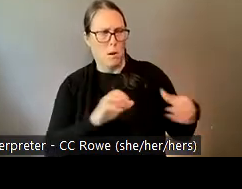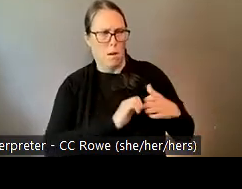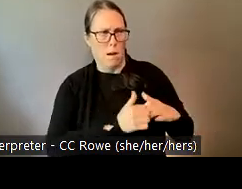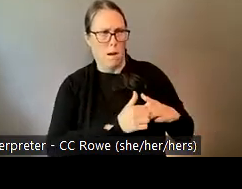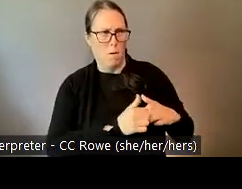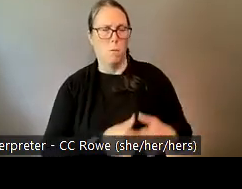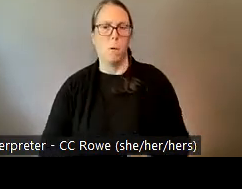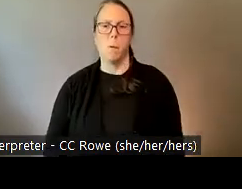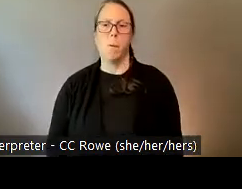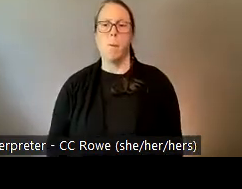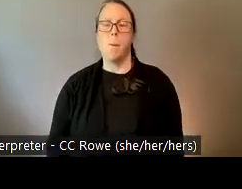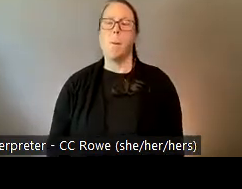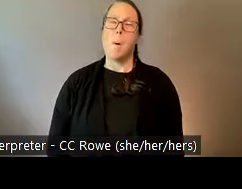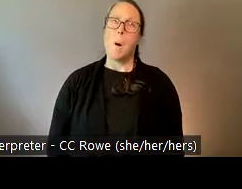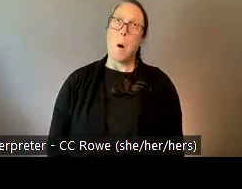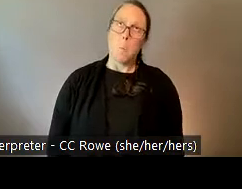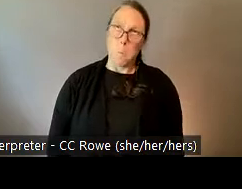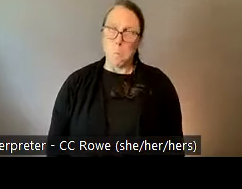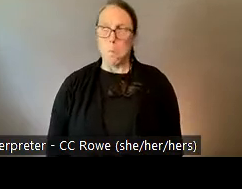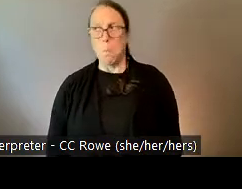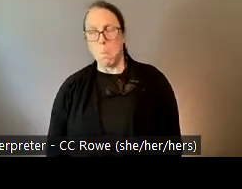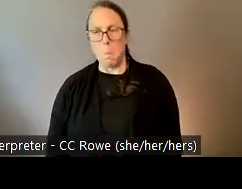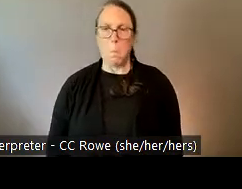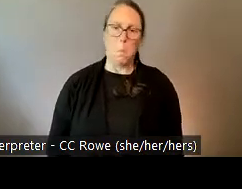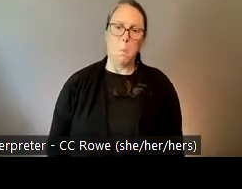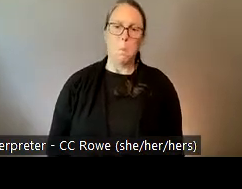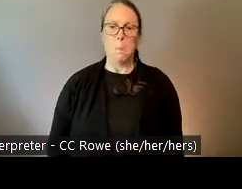Well, I think that within the confines